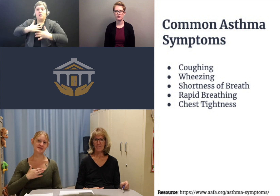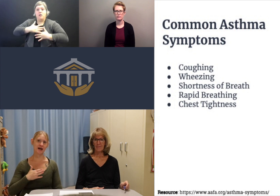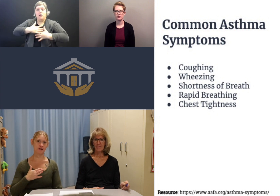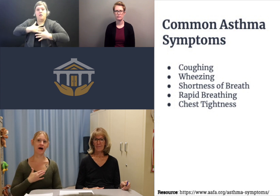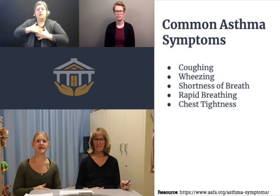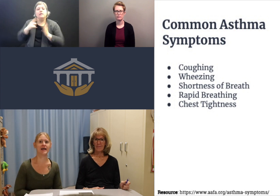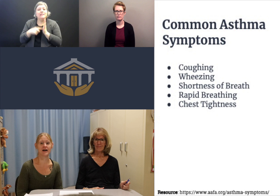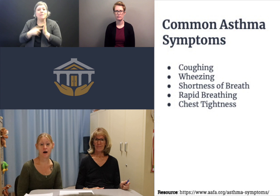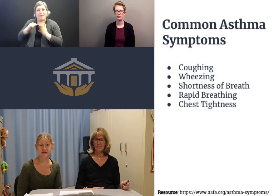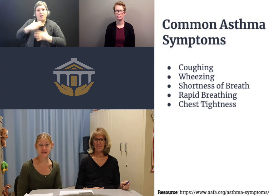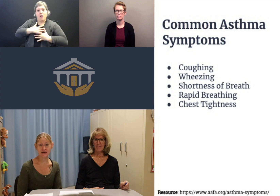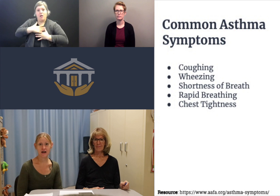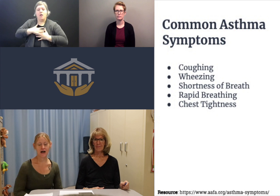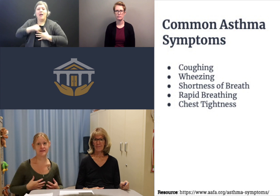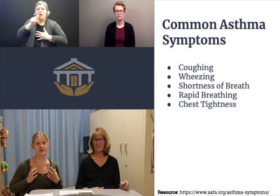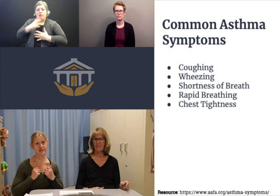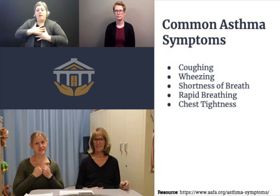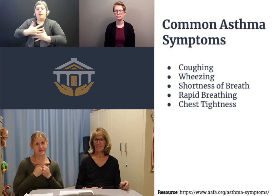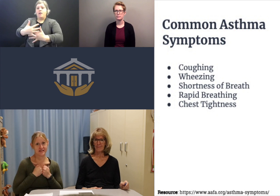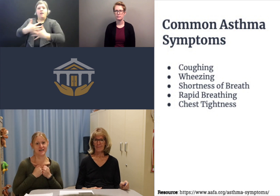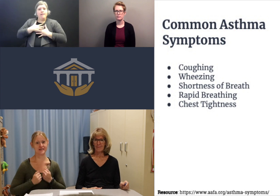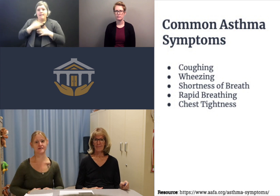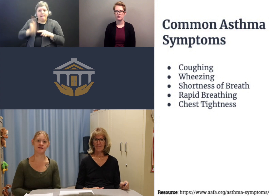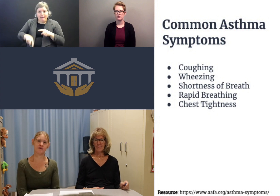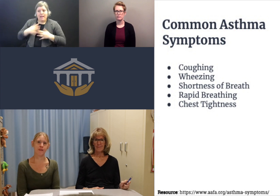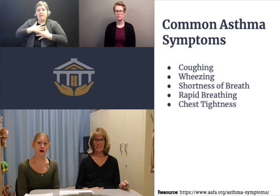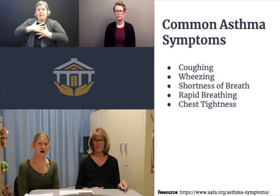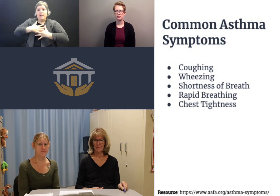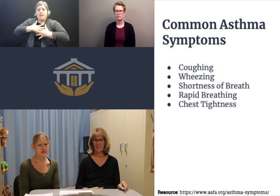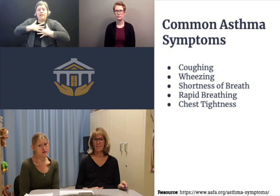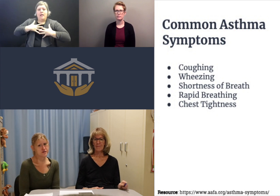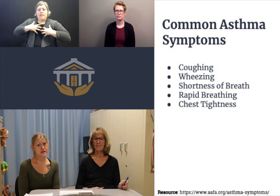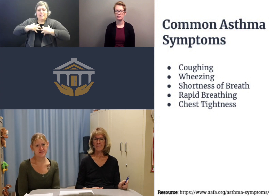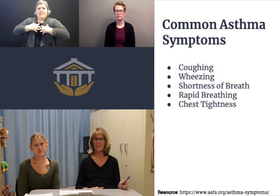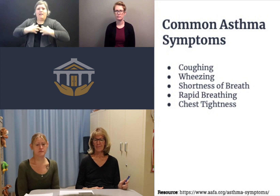that your body can't compensate and then your chest gets tight. So those are some symptoms.